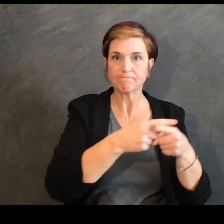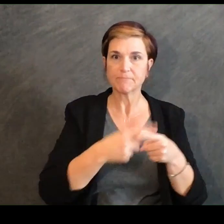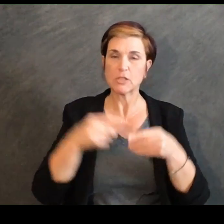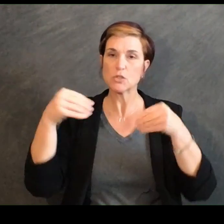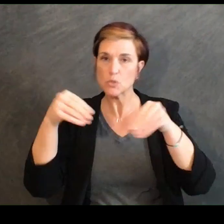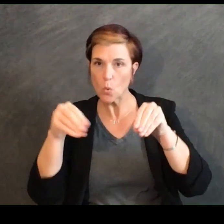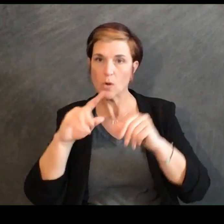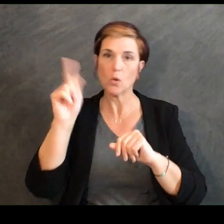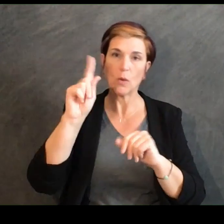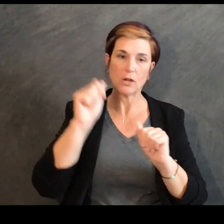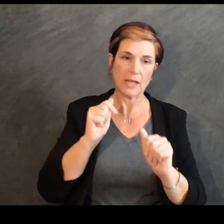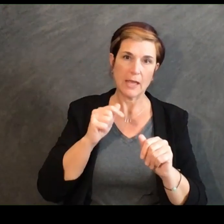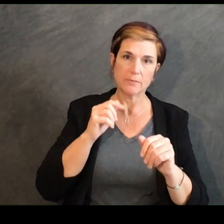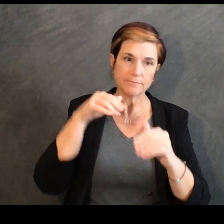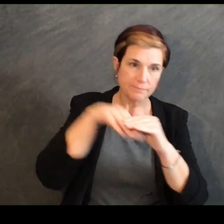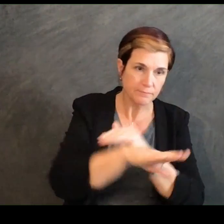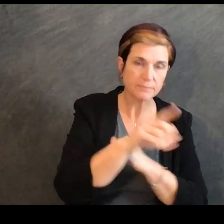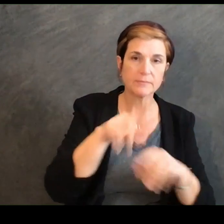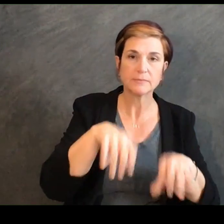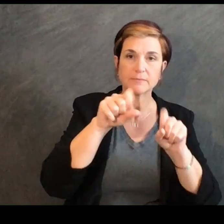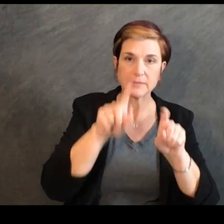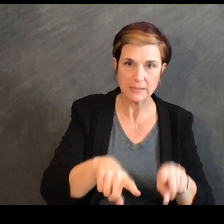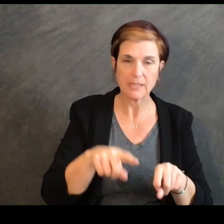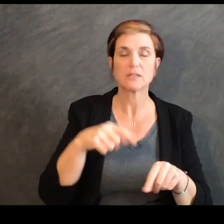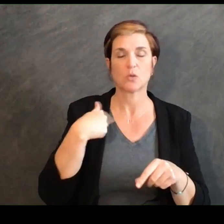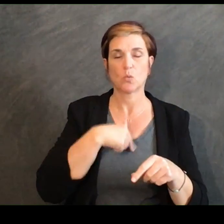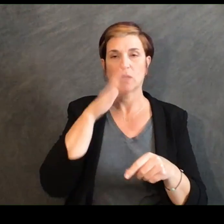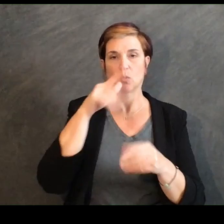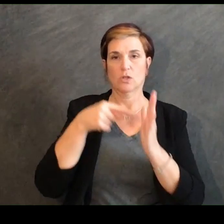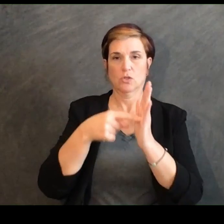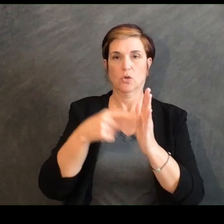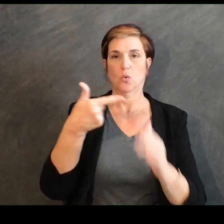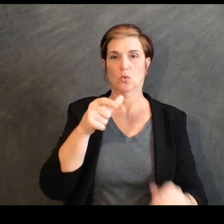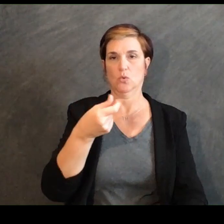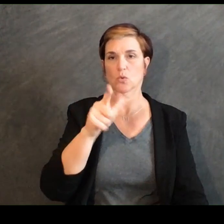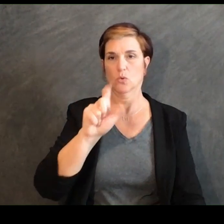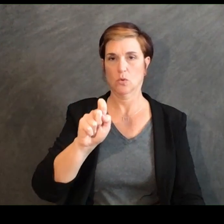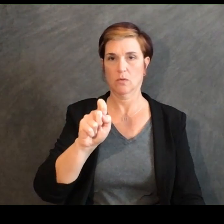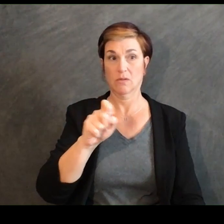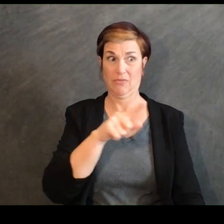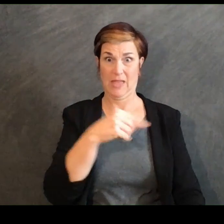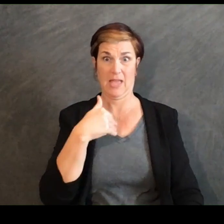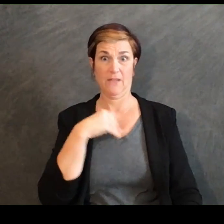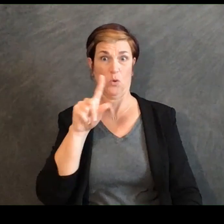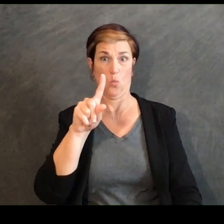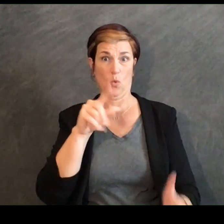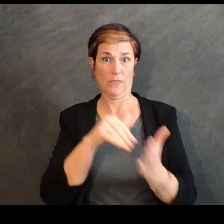Google has 1,700 engineers working on this right now they've made tremendous